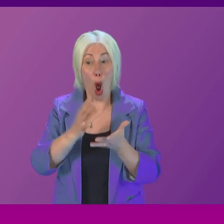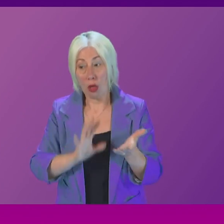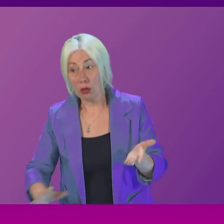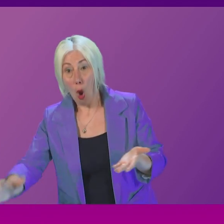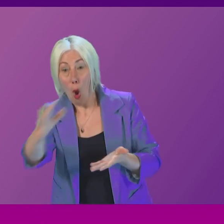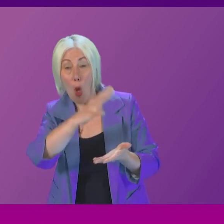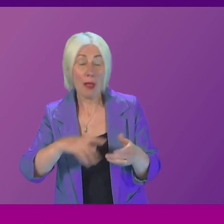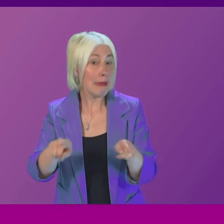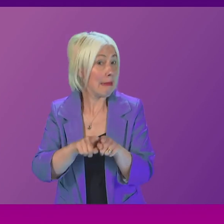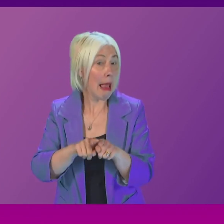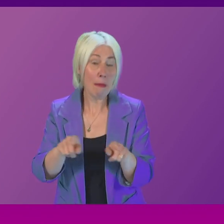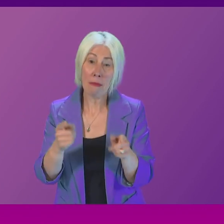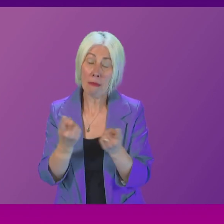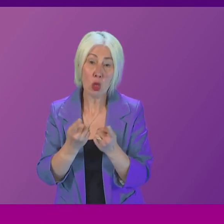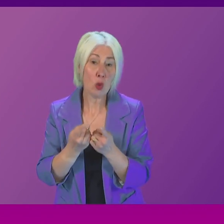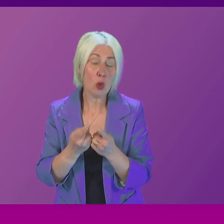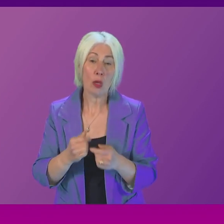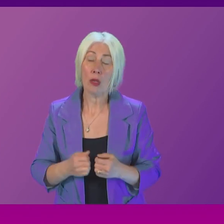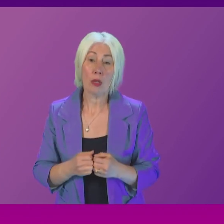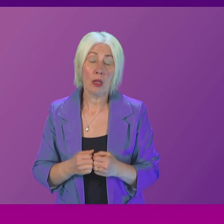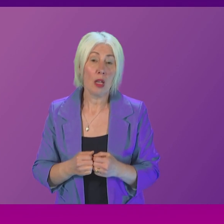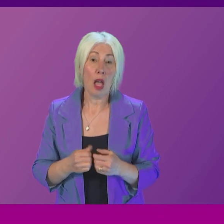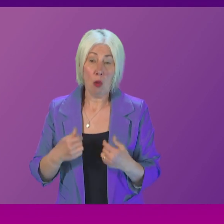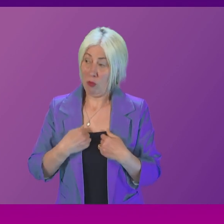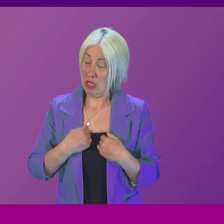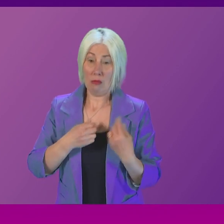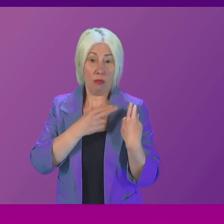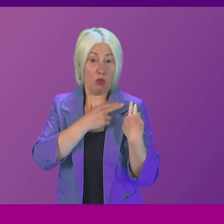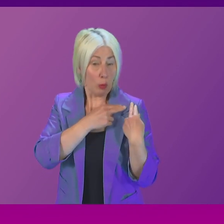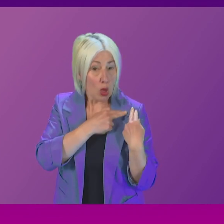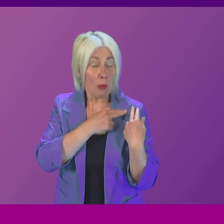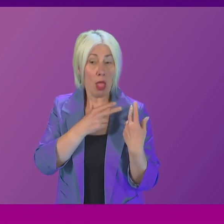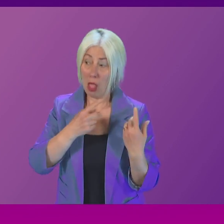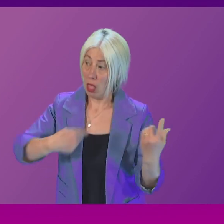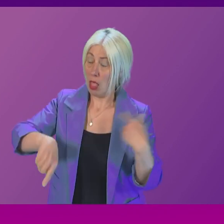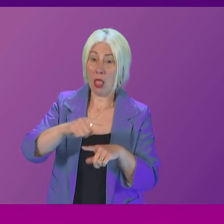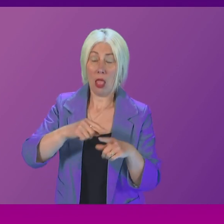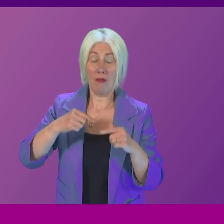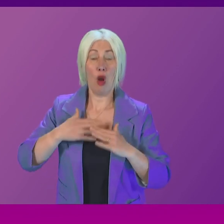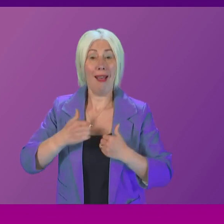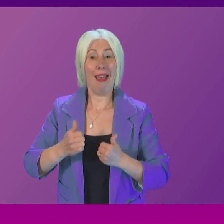That is not unique to Scotland. Of course, I am responsible and we are responsible for the health service here, in Scotland,